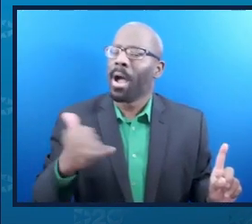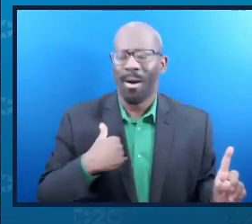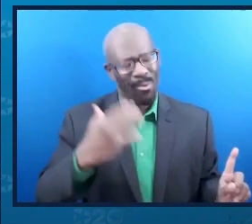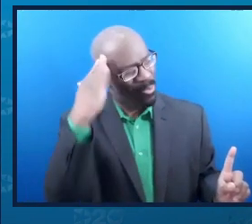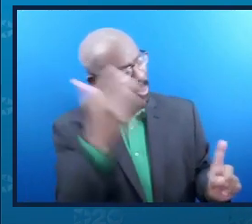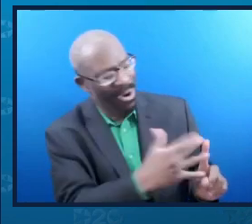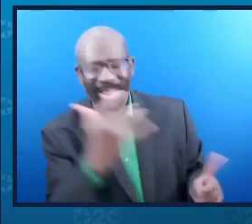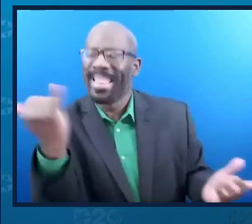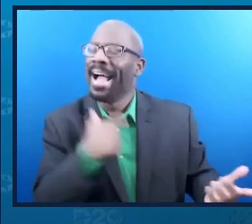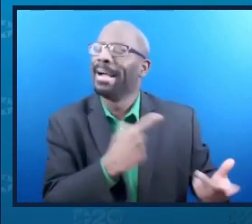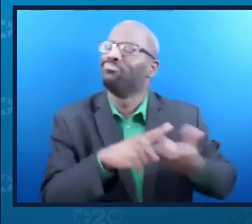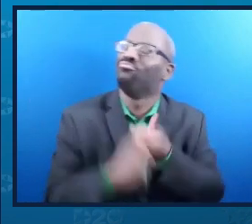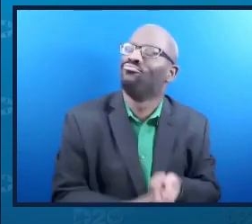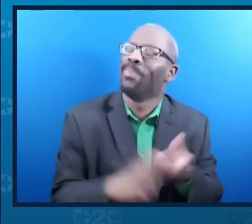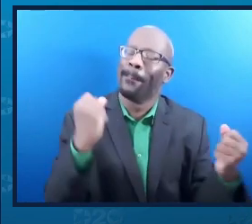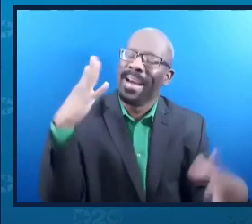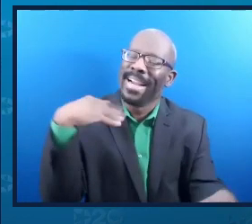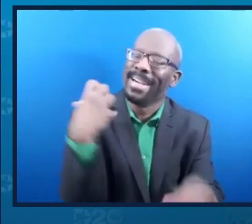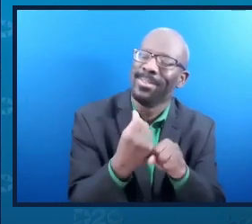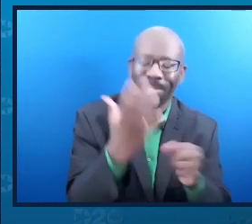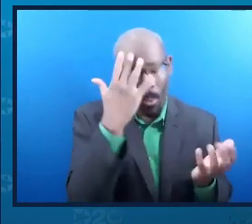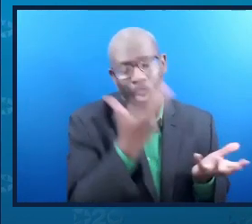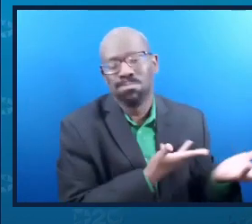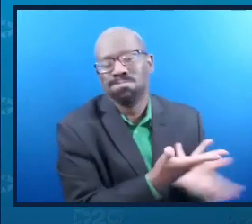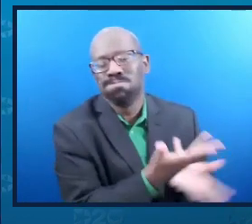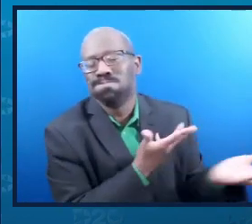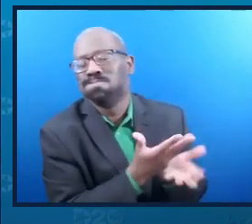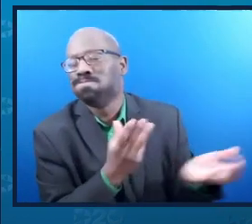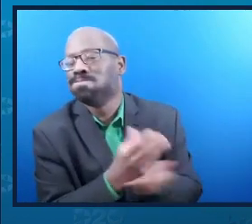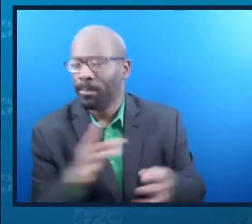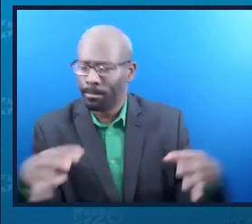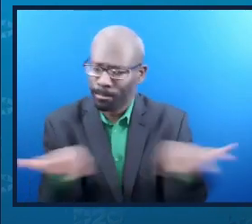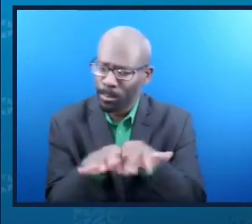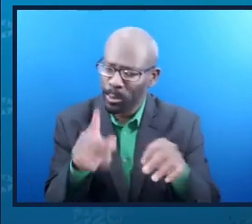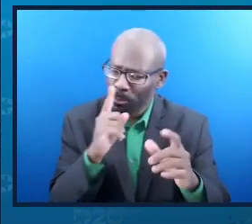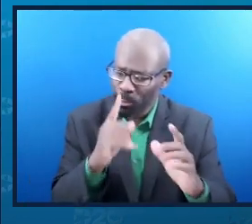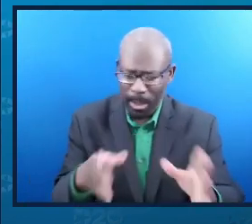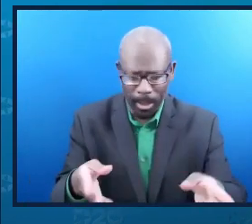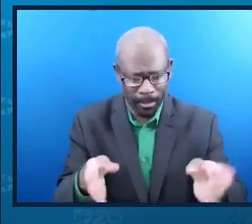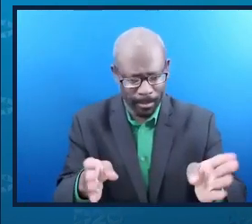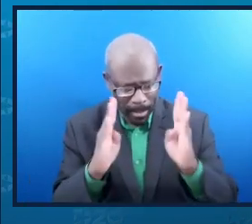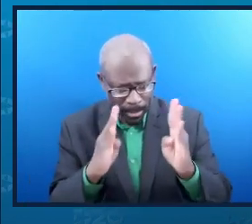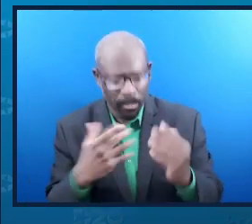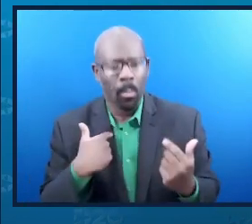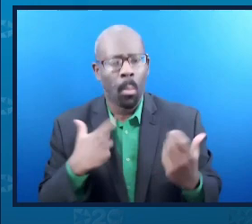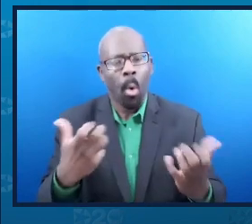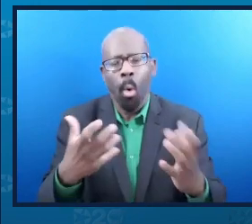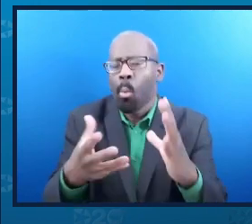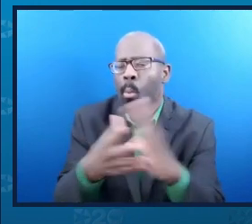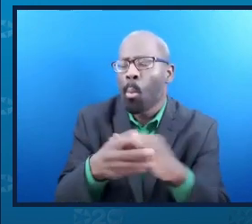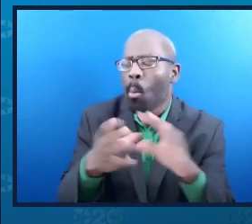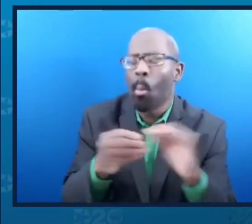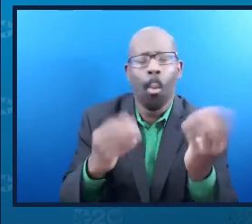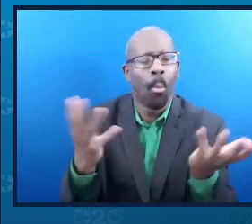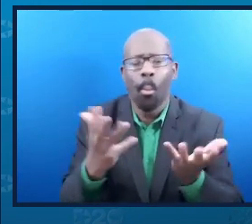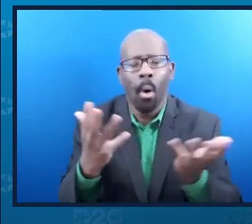I KNOW JOE BECAUSE HE LISTENS. AND WHETHER HE HEARD YOUR STORY OR SOMEONE ELSE'S STORY.